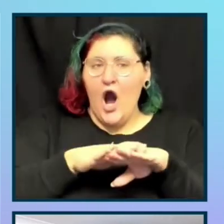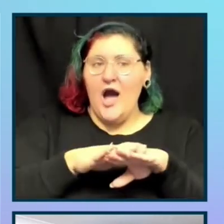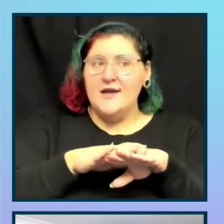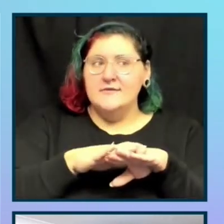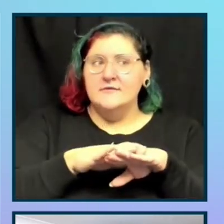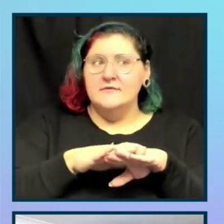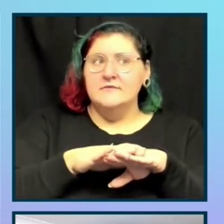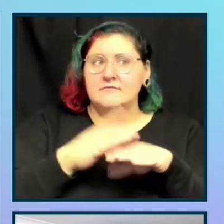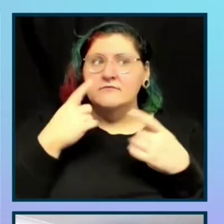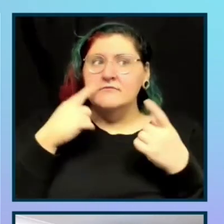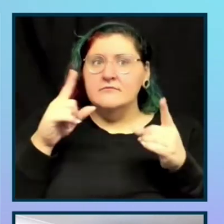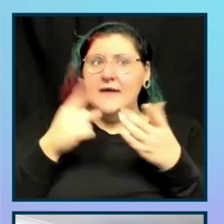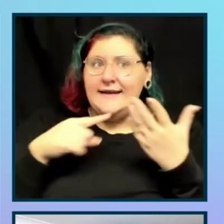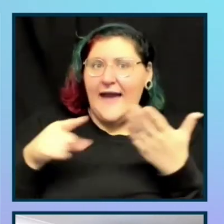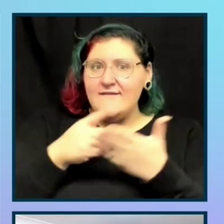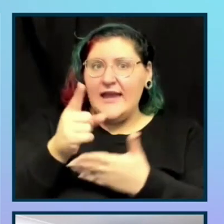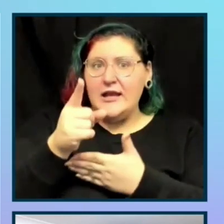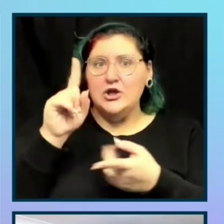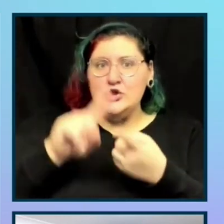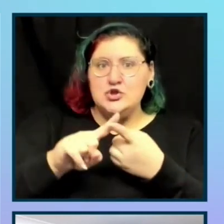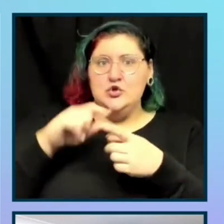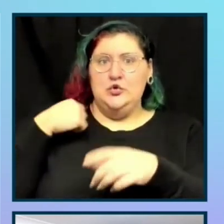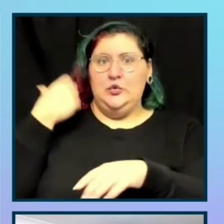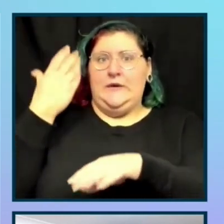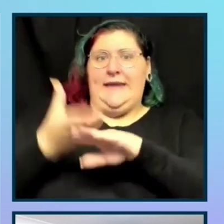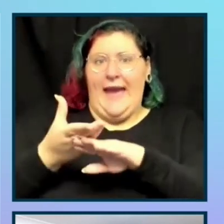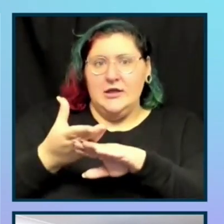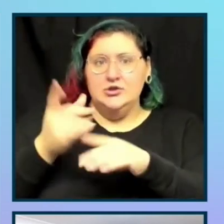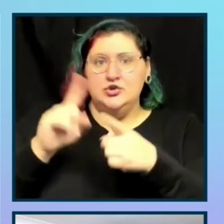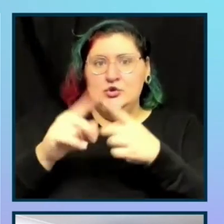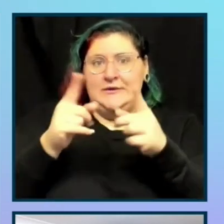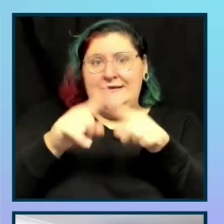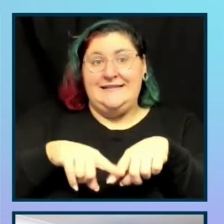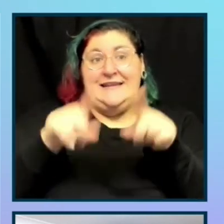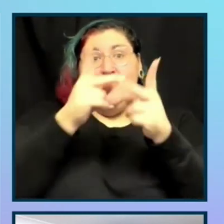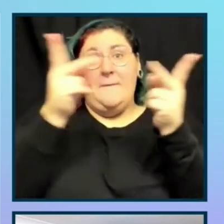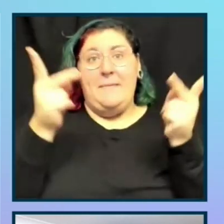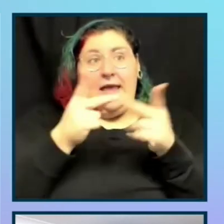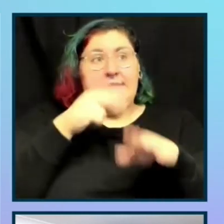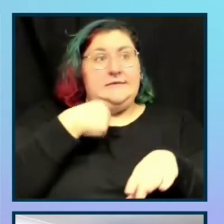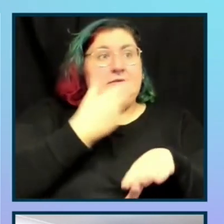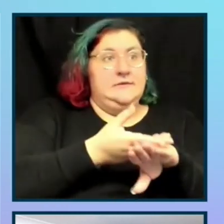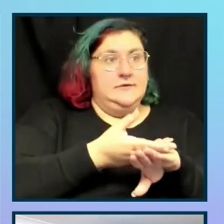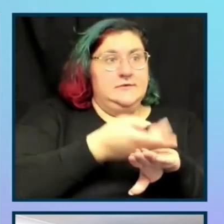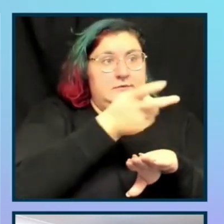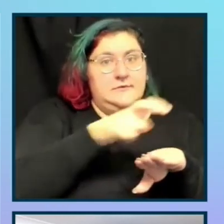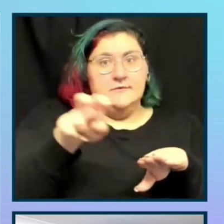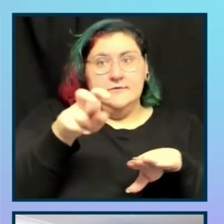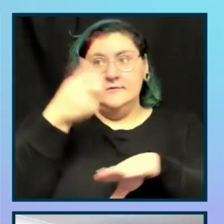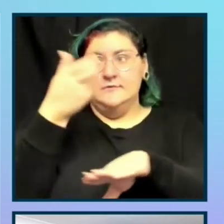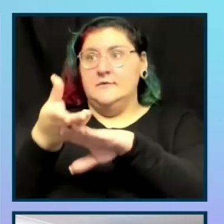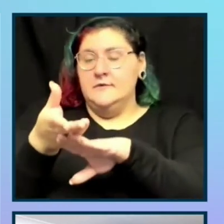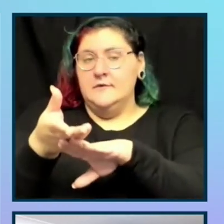Now what I'm gonna show you is a very quick clip from a live stream from relatively recently where